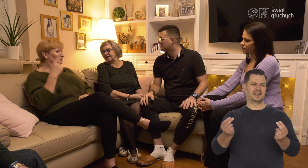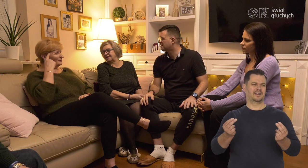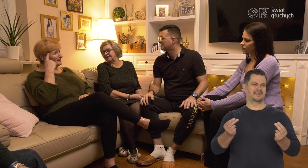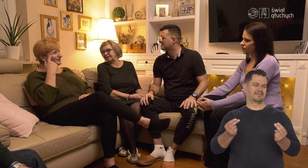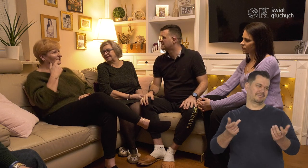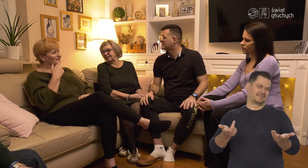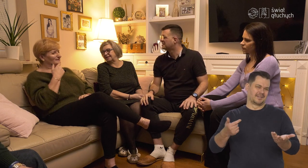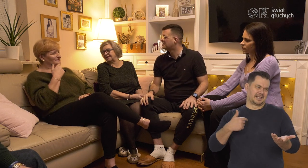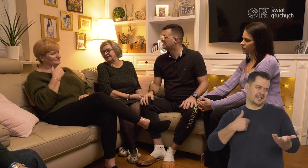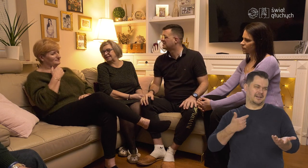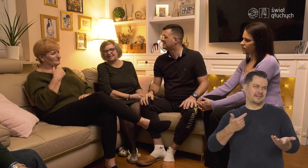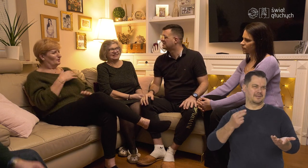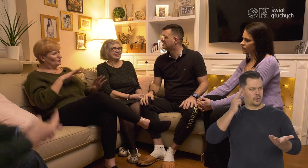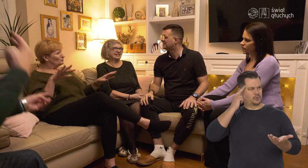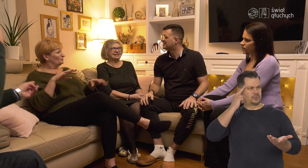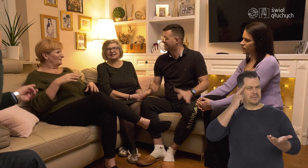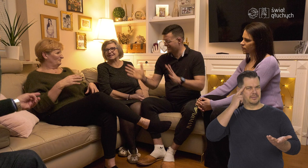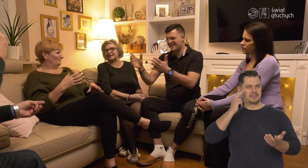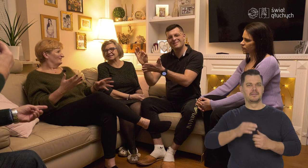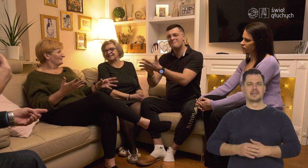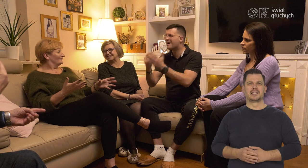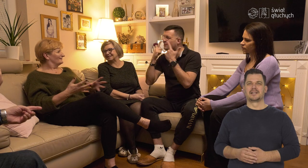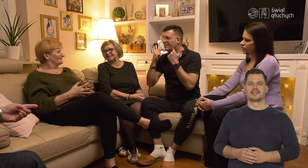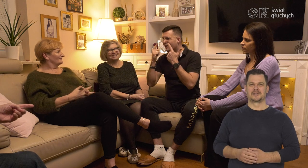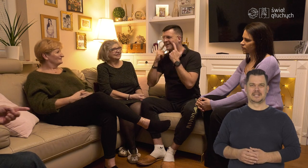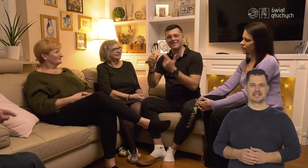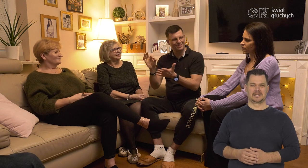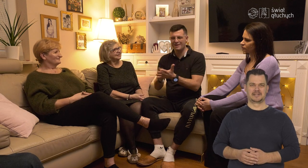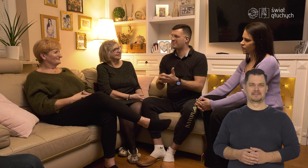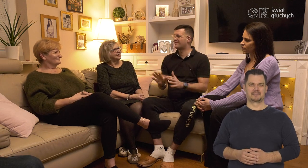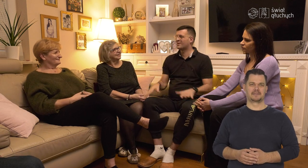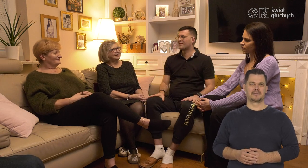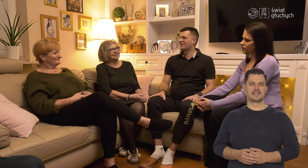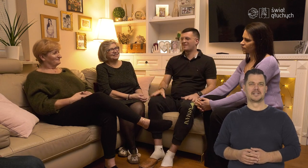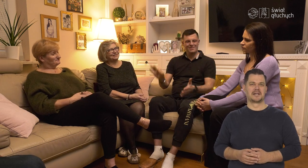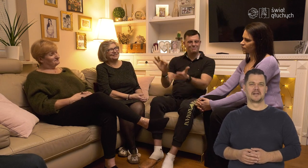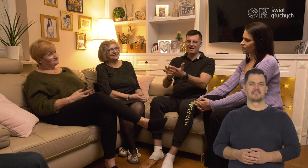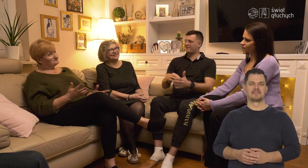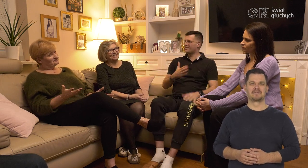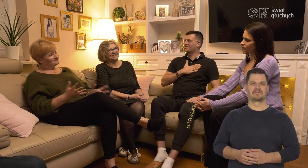[Dorota]: No, because I understand… [Rafał]: You would definitely cry, for sure!